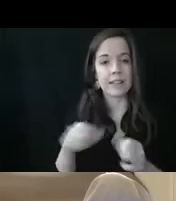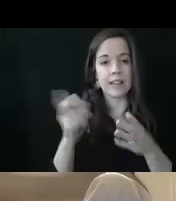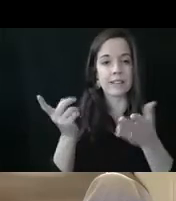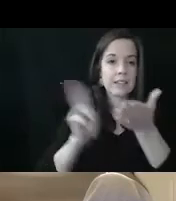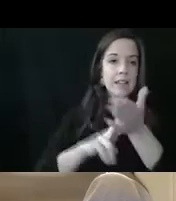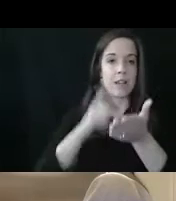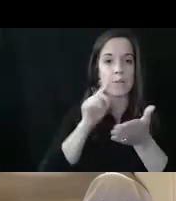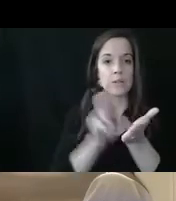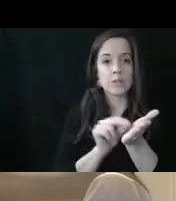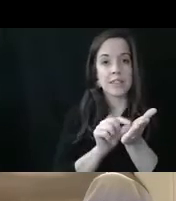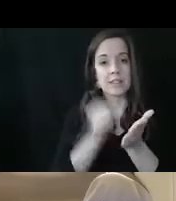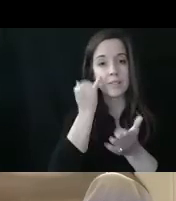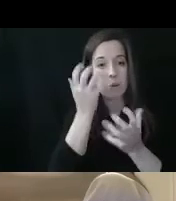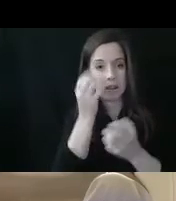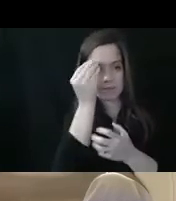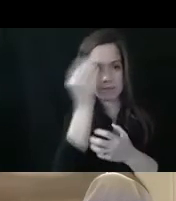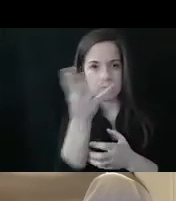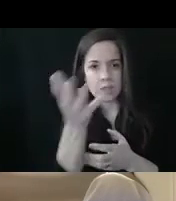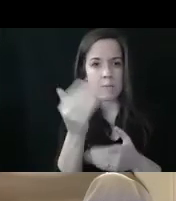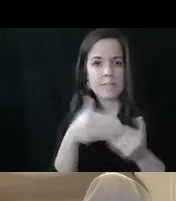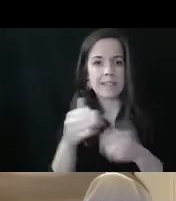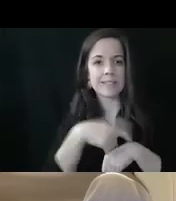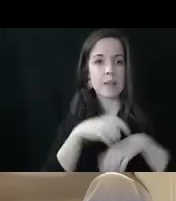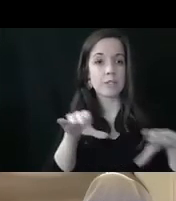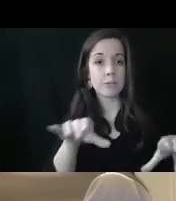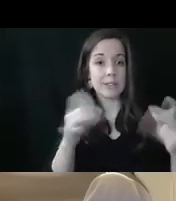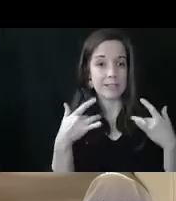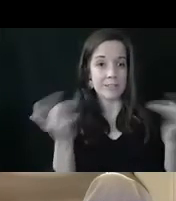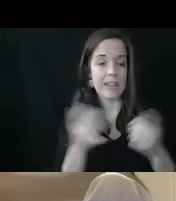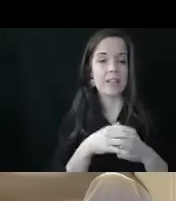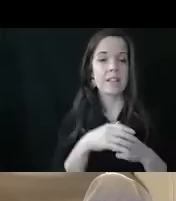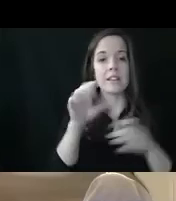informed next time we are doing something. We also post on Facebook, Instagram and Twitter.